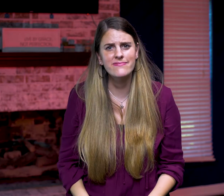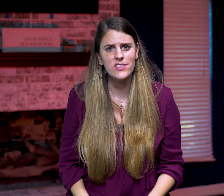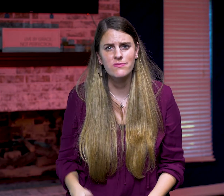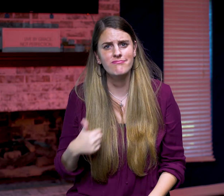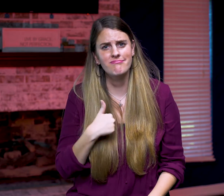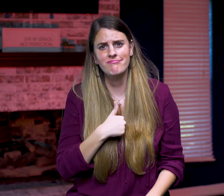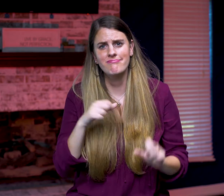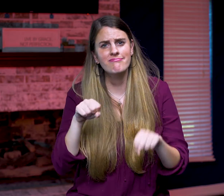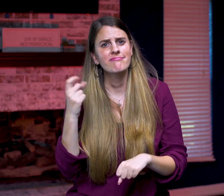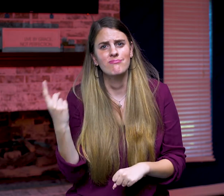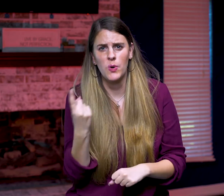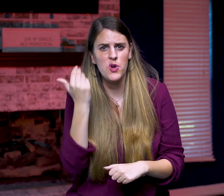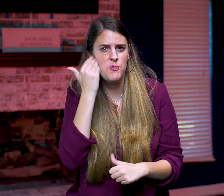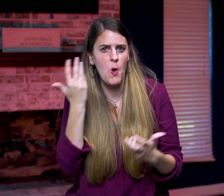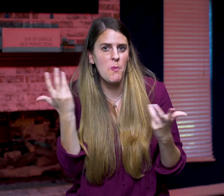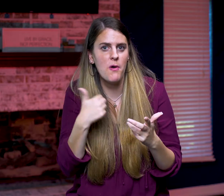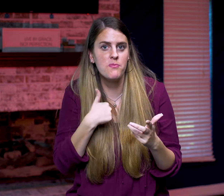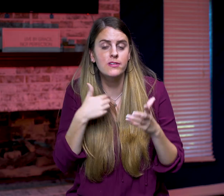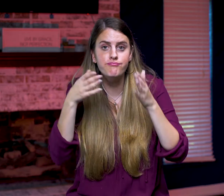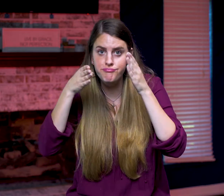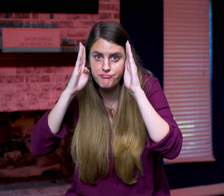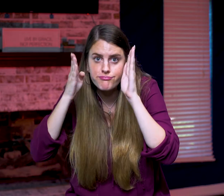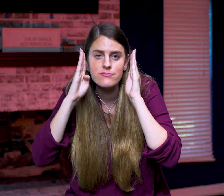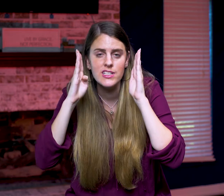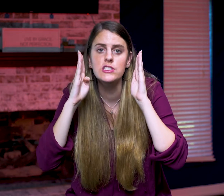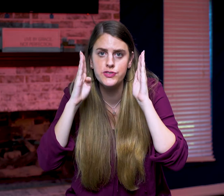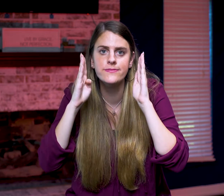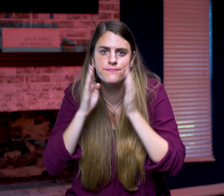and we can only know what we pay attention to.